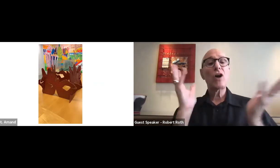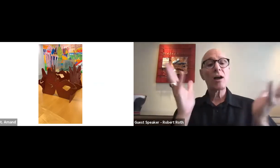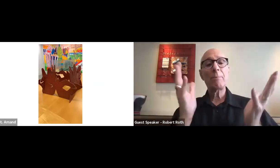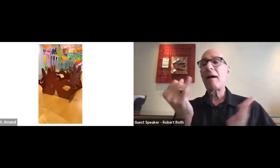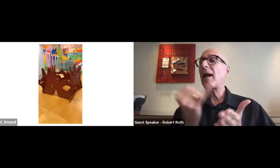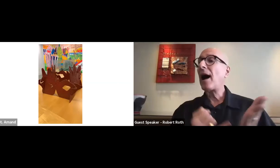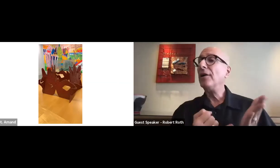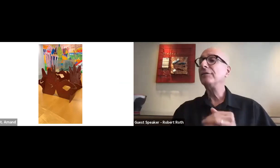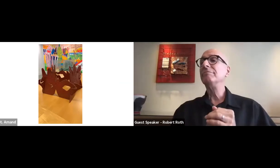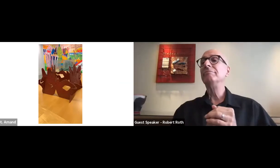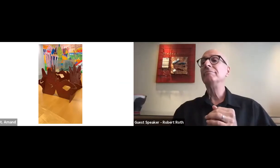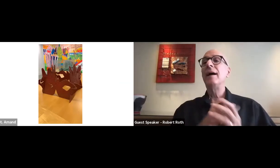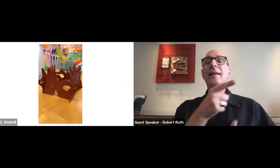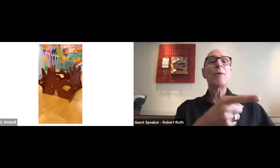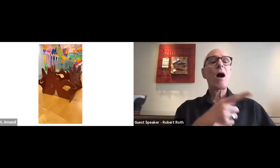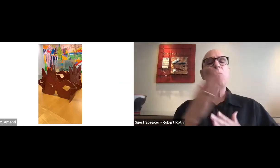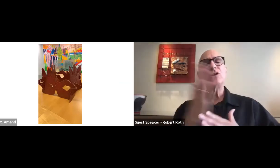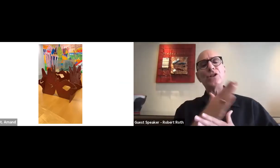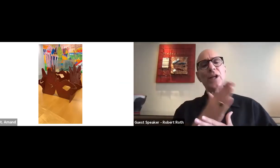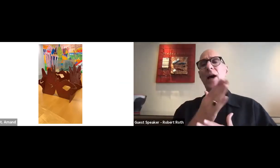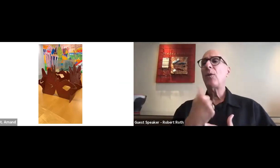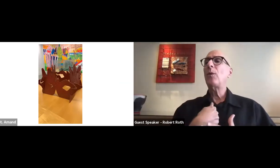we would get together from time to time and just talk